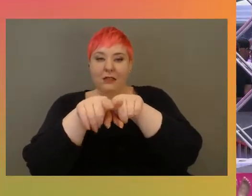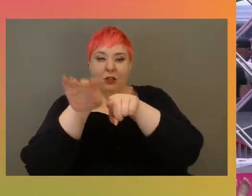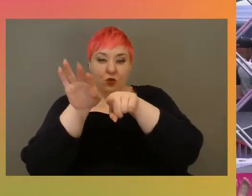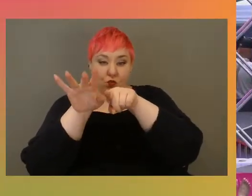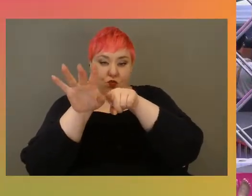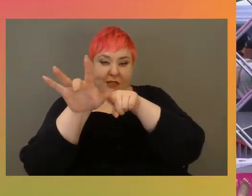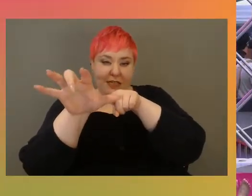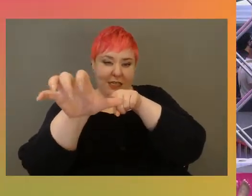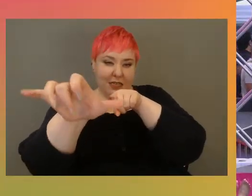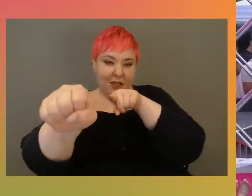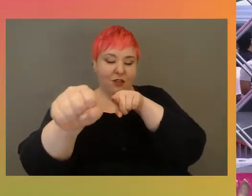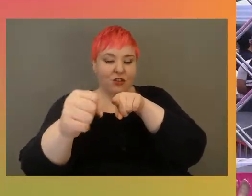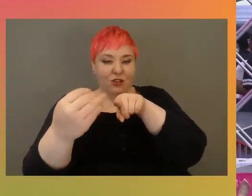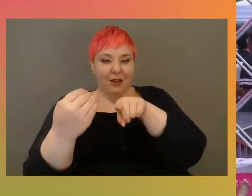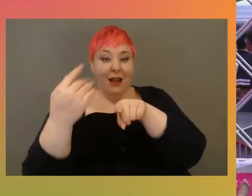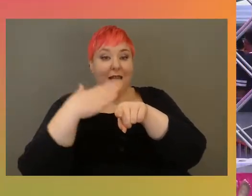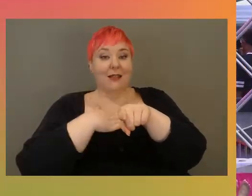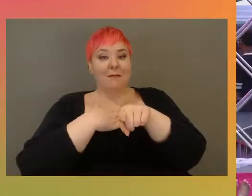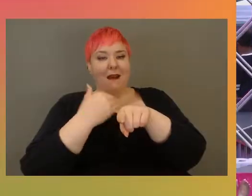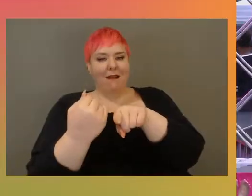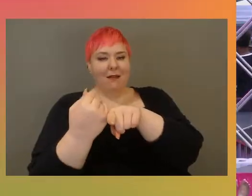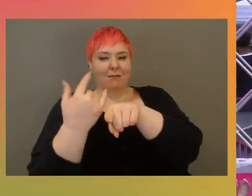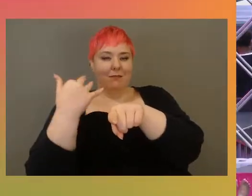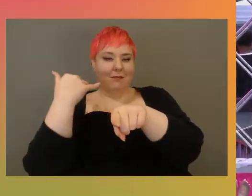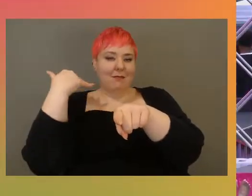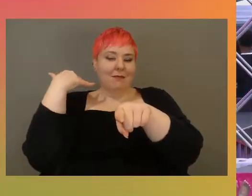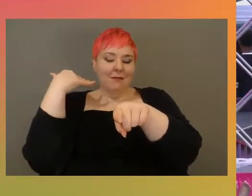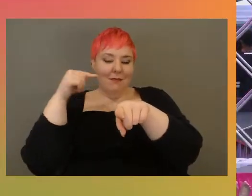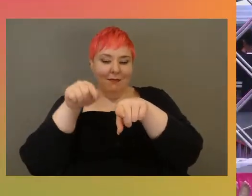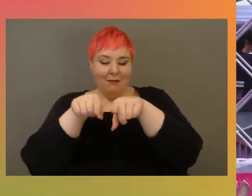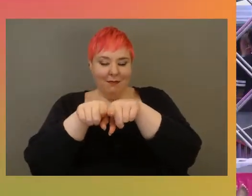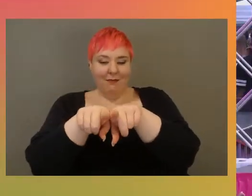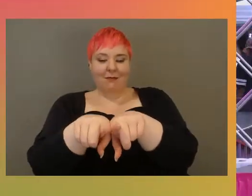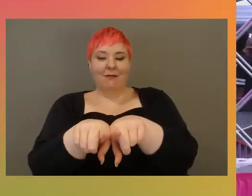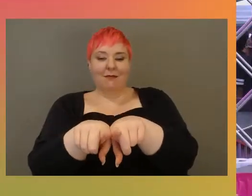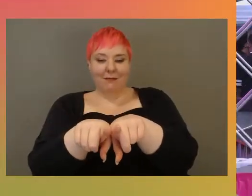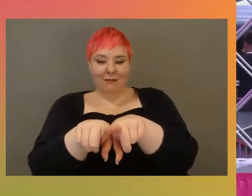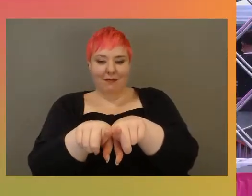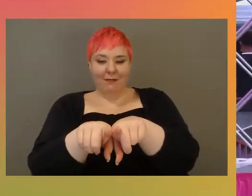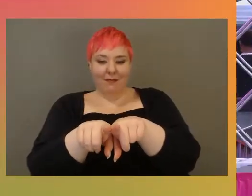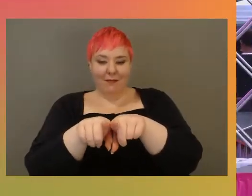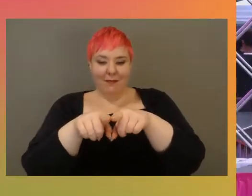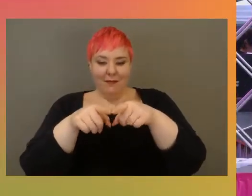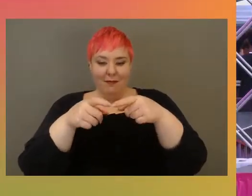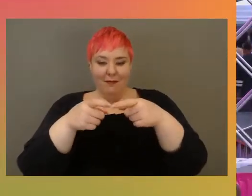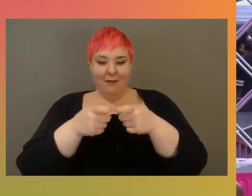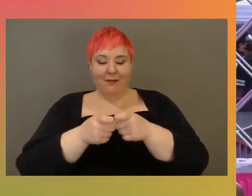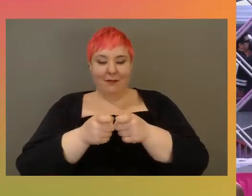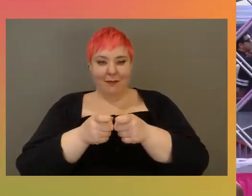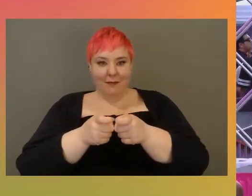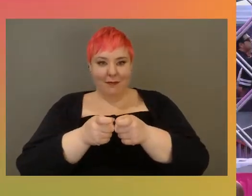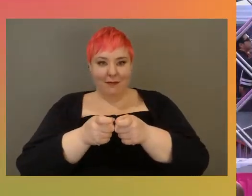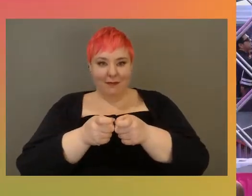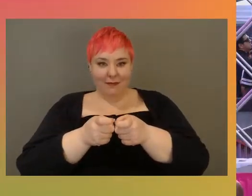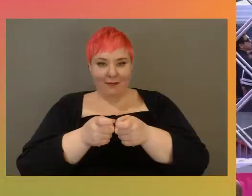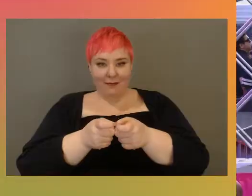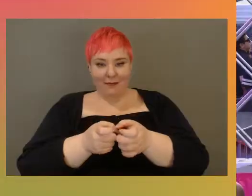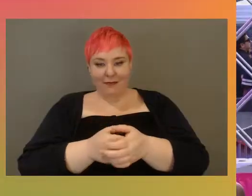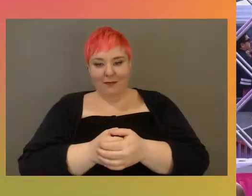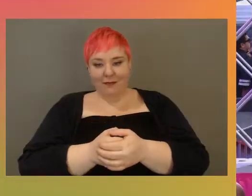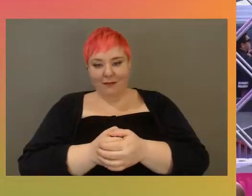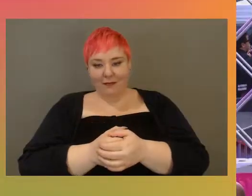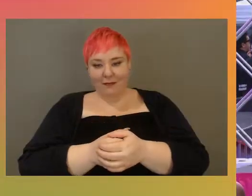EXTEND THE LEGS.